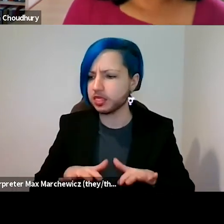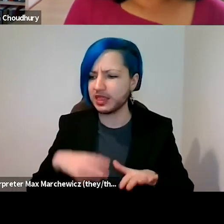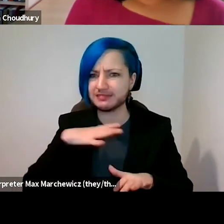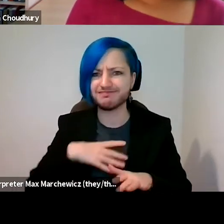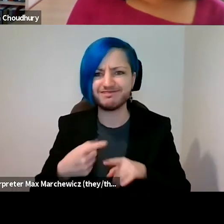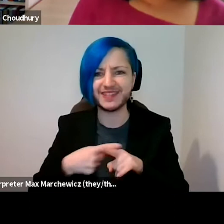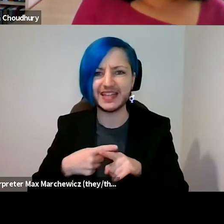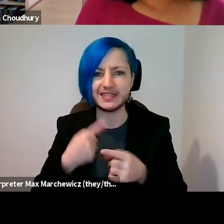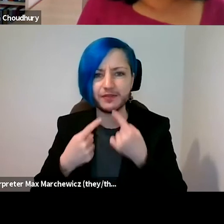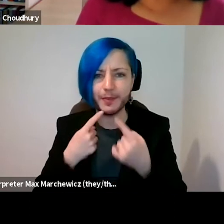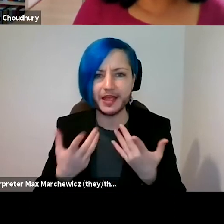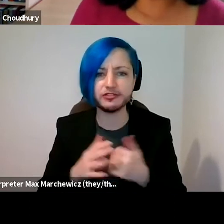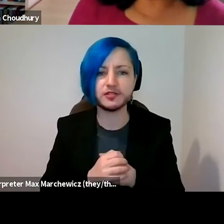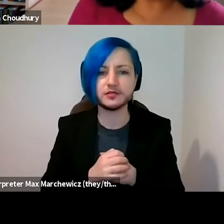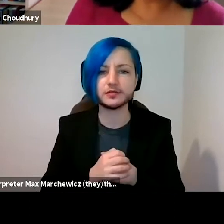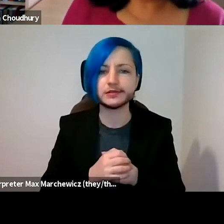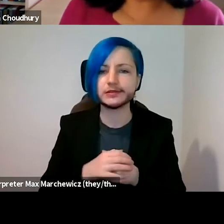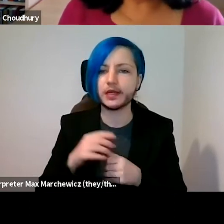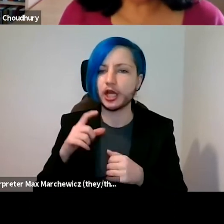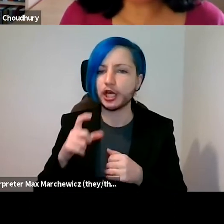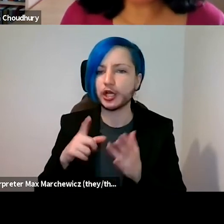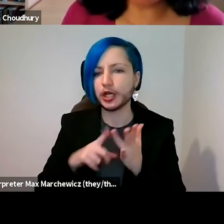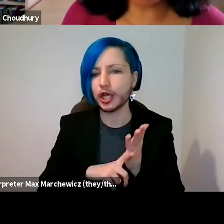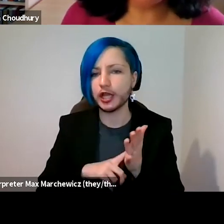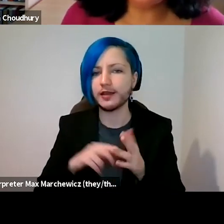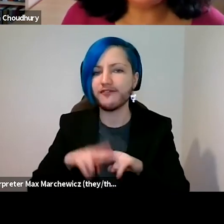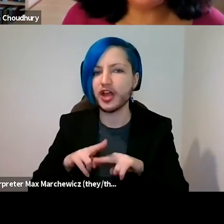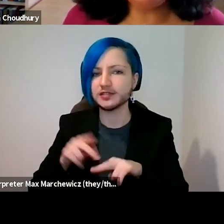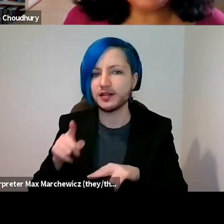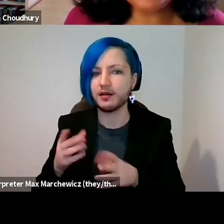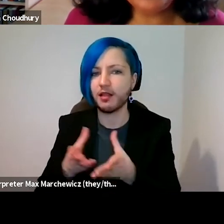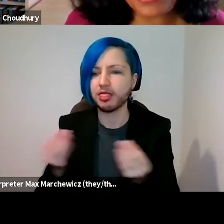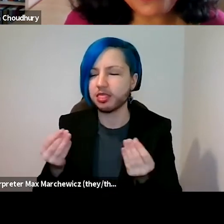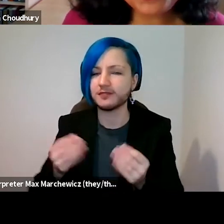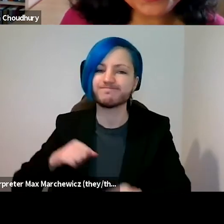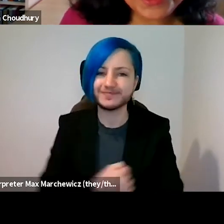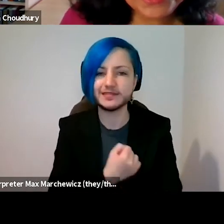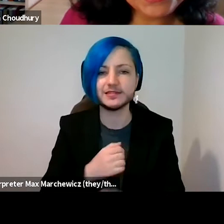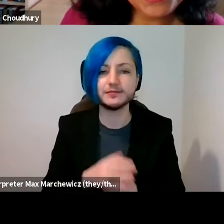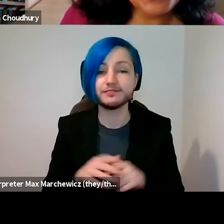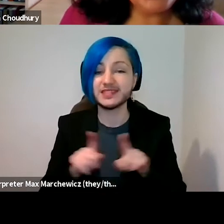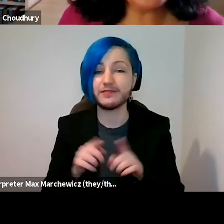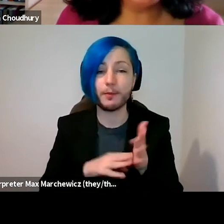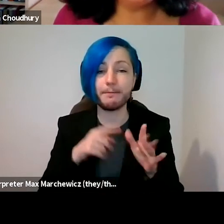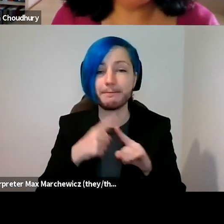Colonel Fergusson's absence is unlucky, so is Maxpoffle, and half a dozen Qui His besides, writing,